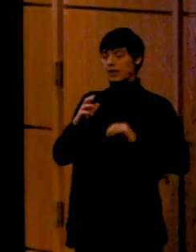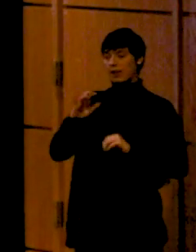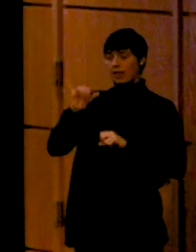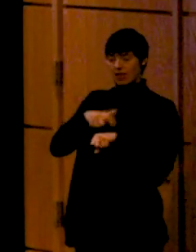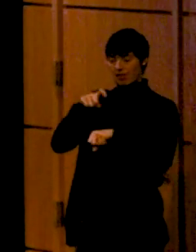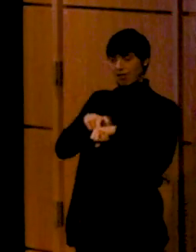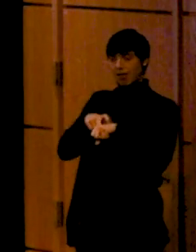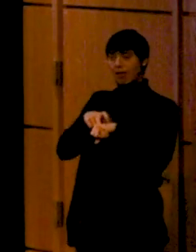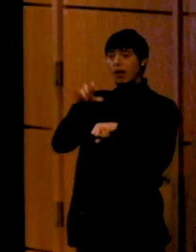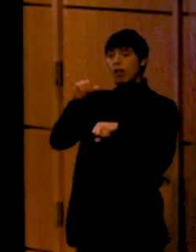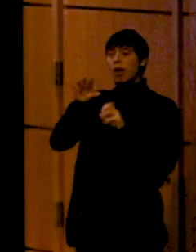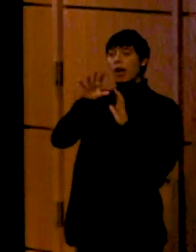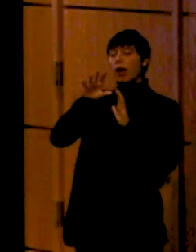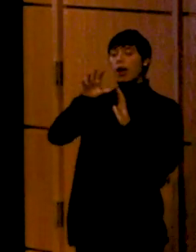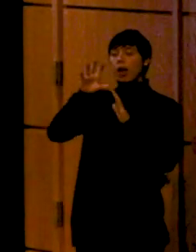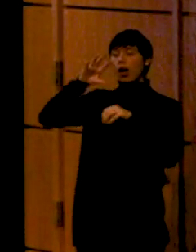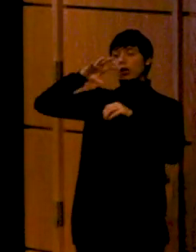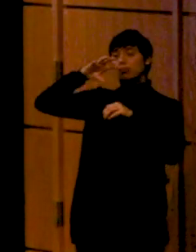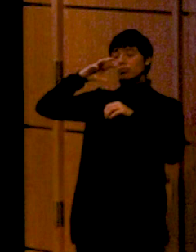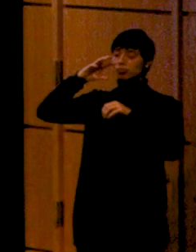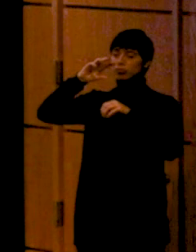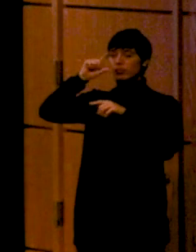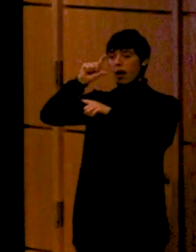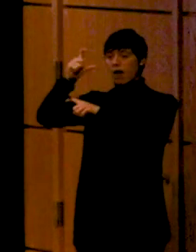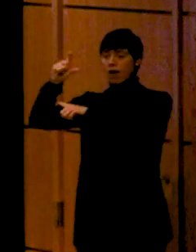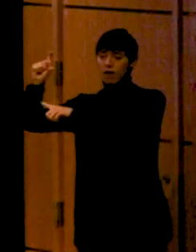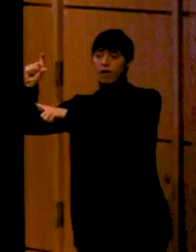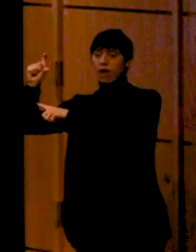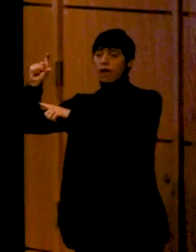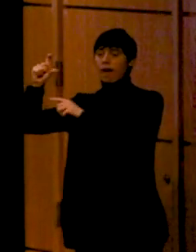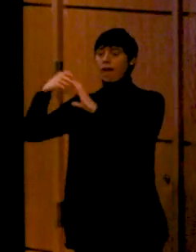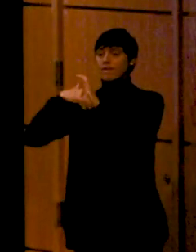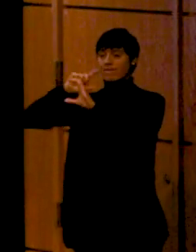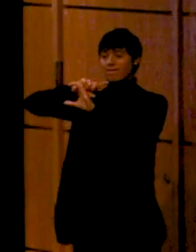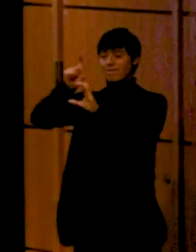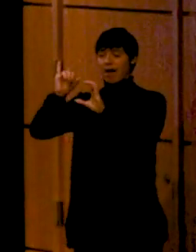through one of the ice geysers emanating from the surface of Enceladus.